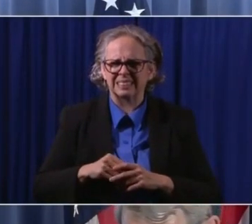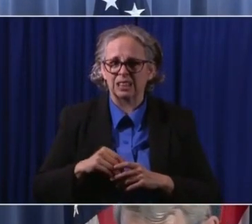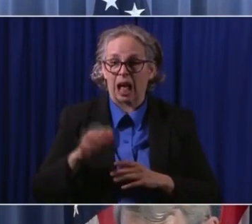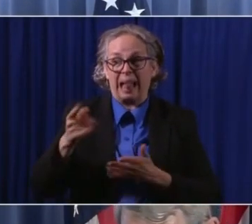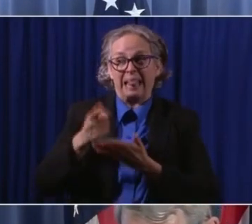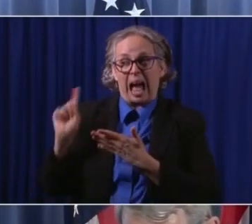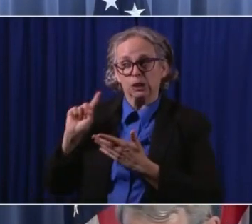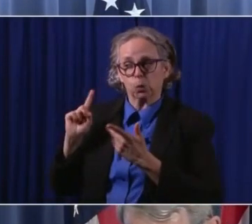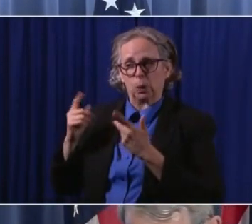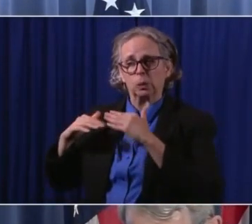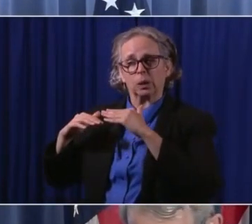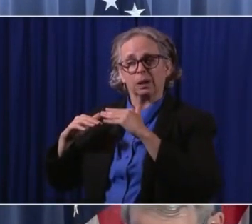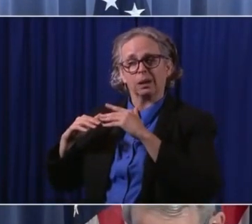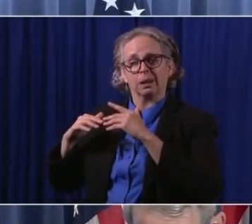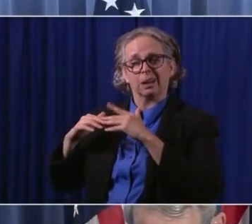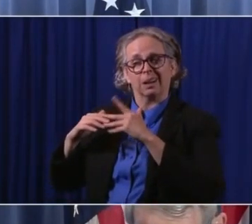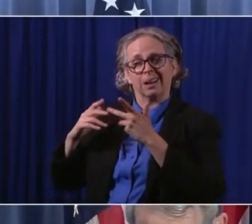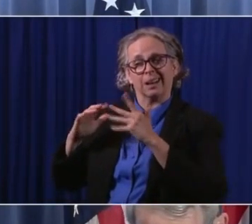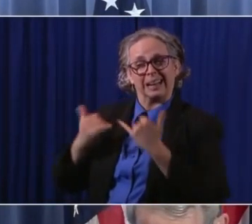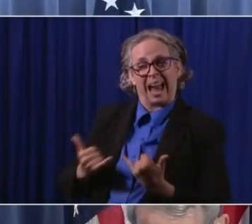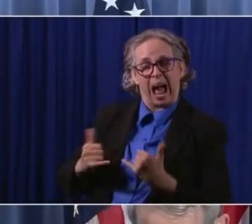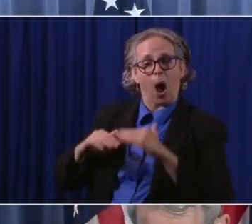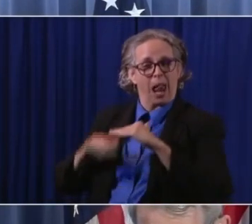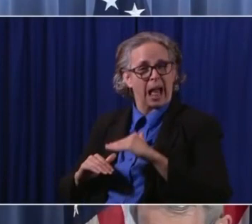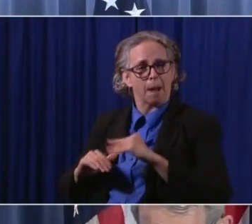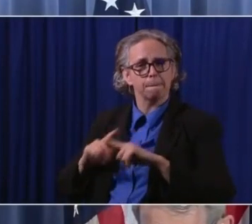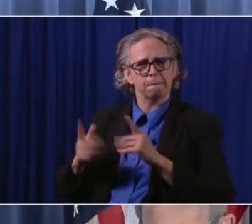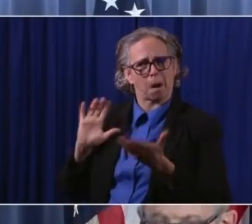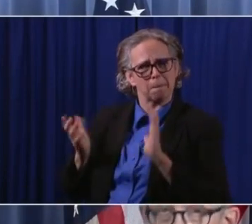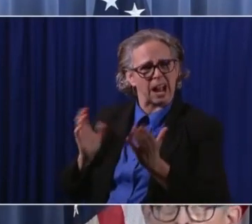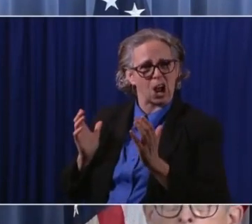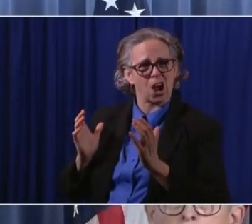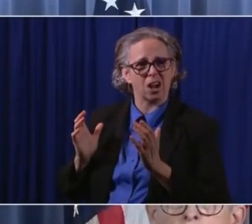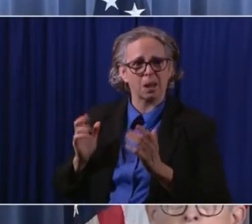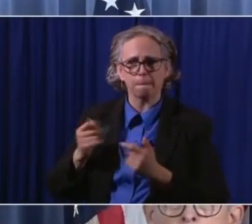HOURS. THIS IS A LITTLE BIT LOWER THAN